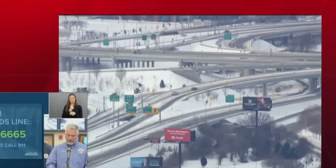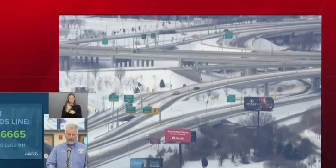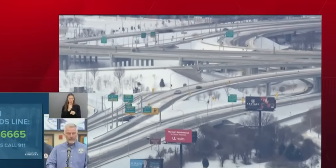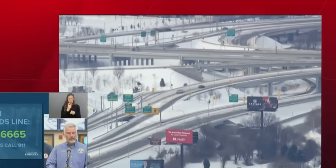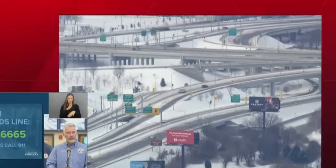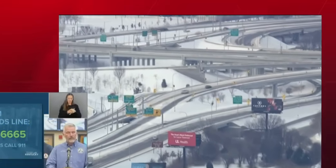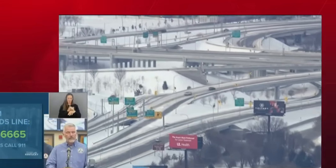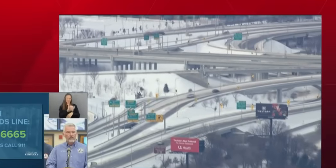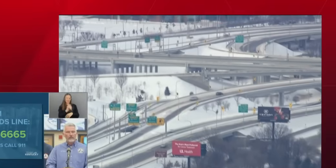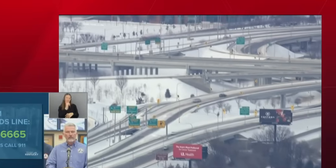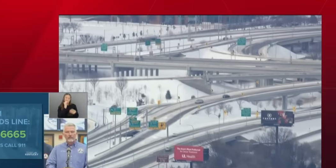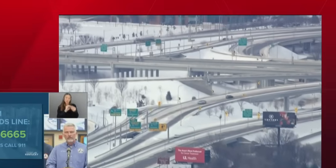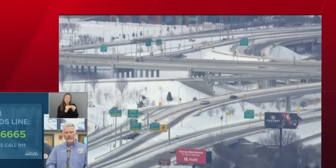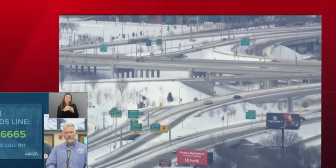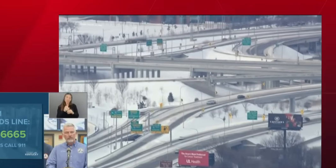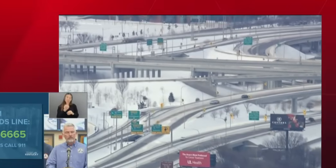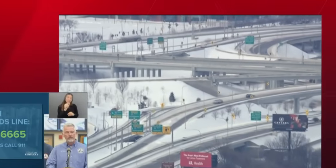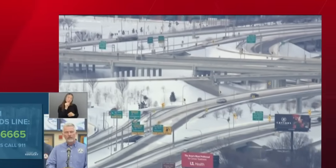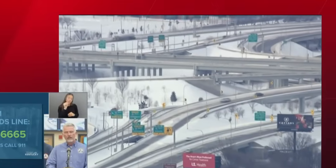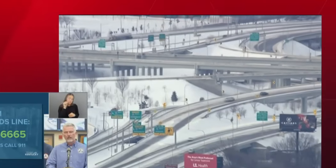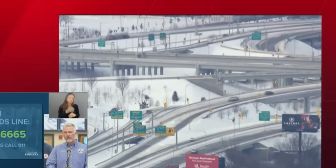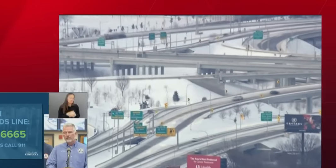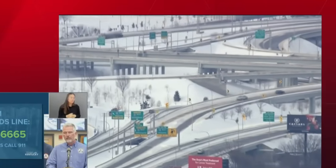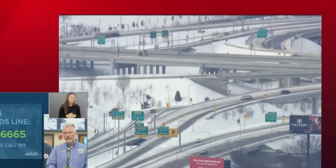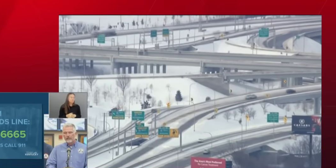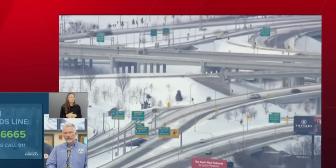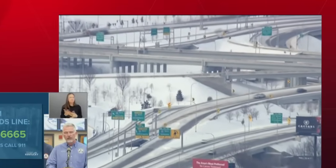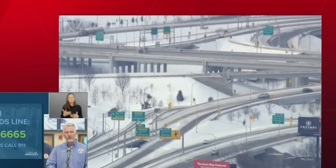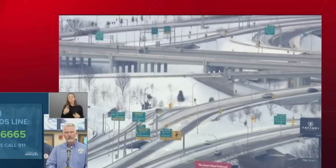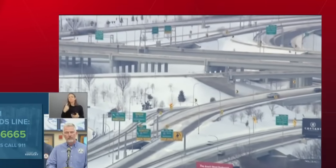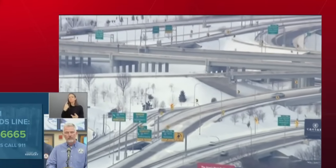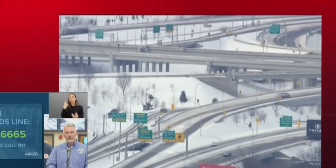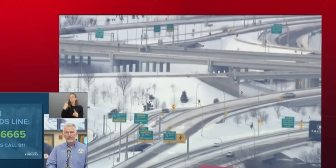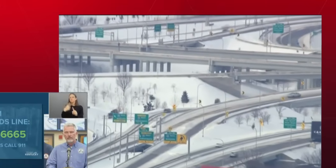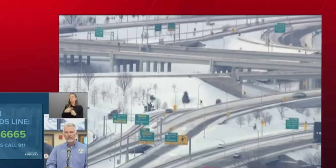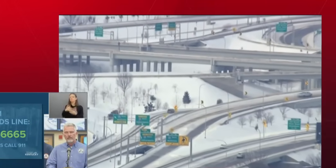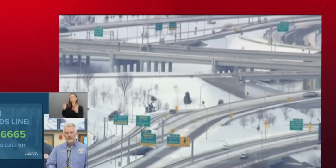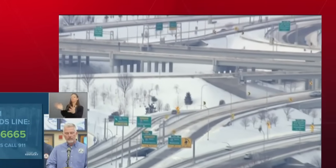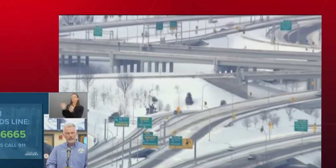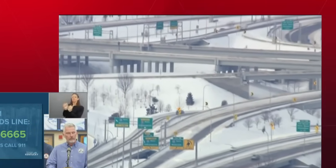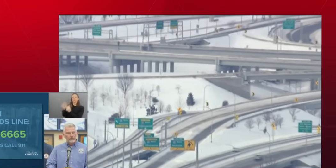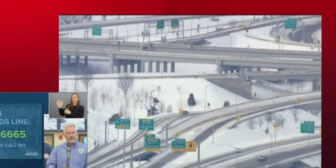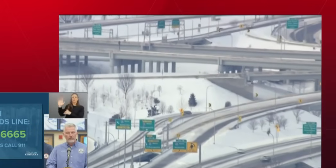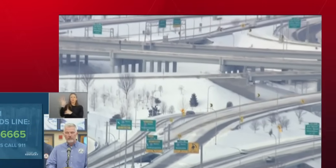WE’VE TASKED THOSE TO THE APPROPRIATE AGENCY. I THINK WE TOOK 114 CALLS ON THAT PARTICULAR LINE.